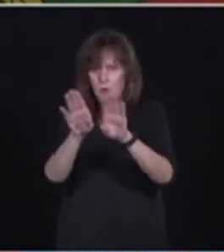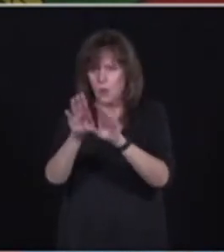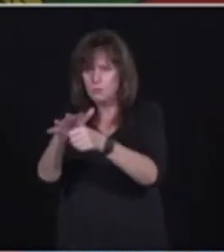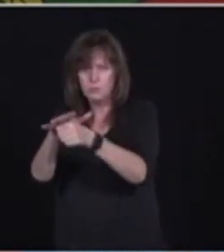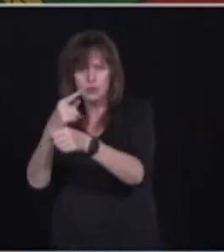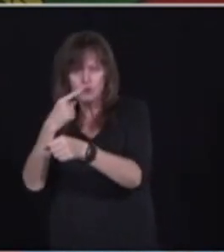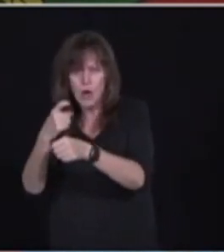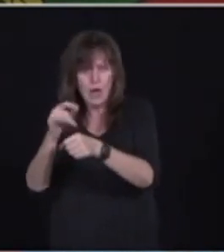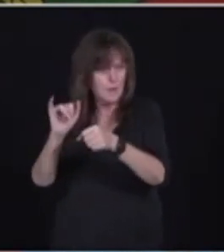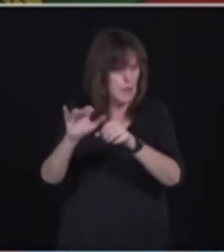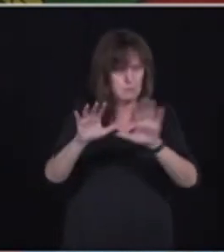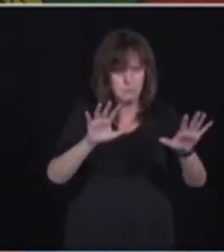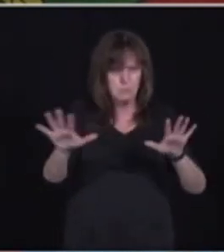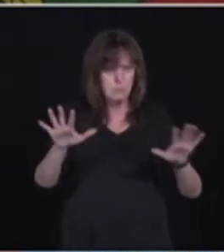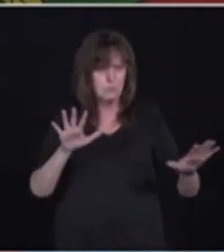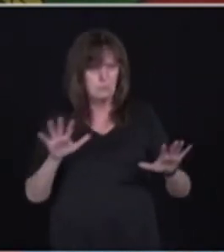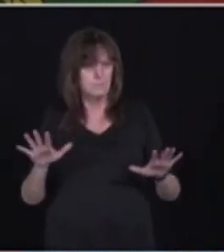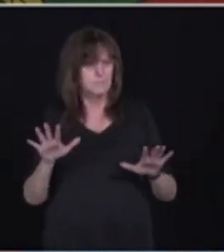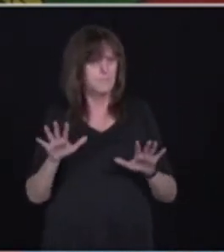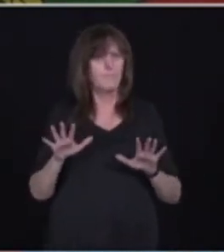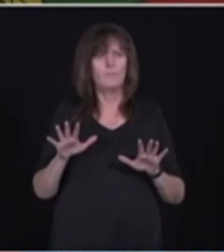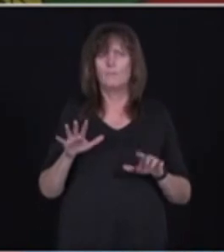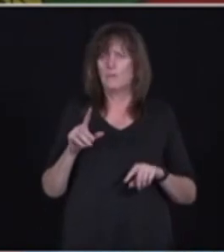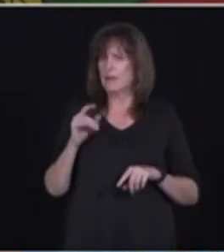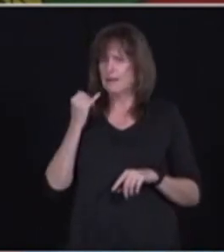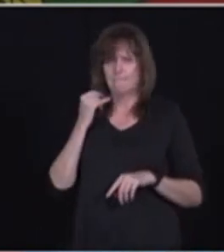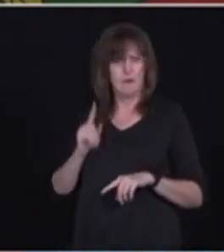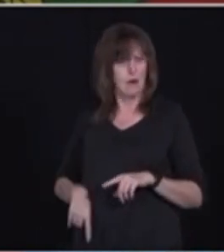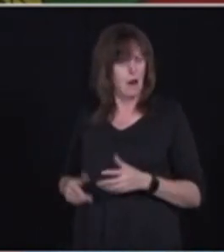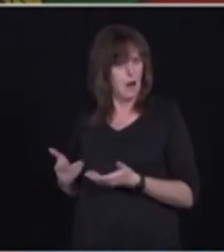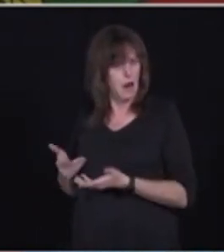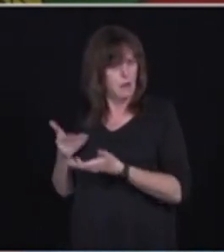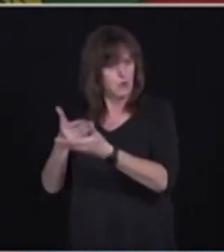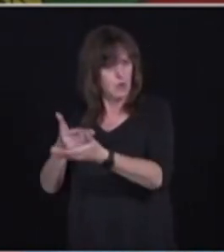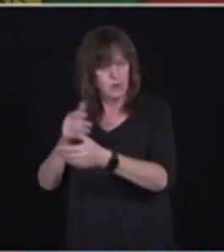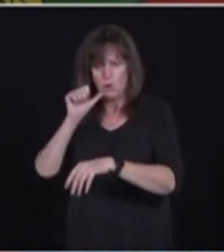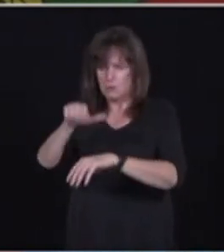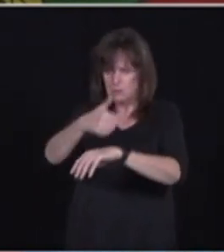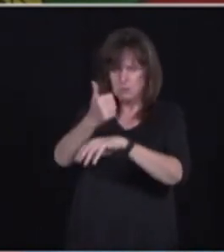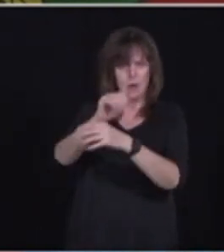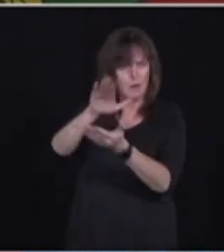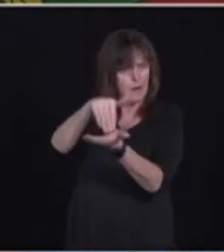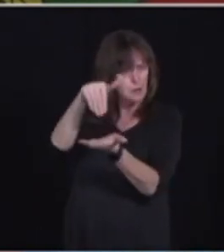those that were discussed are crucial but until we can move it there, we will set up